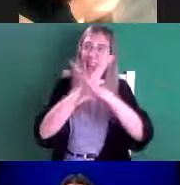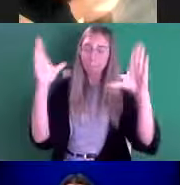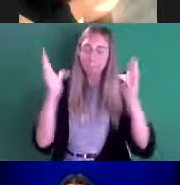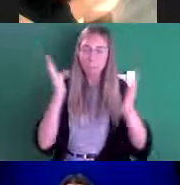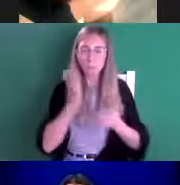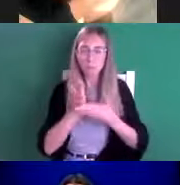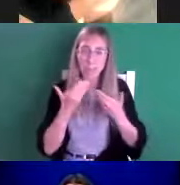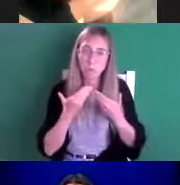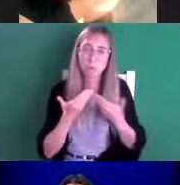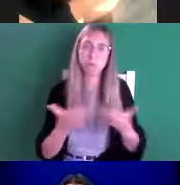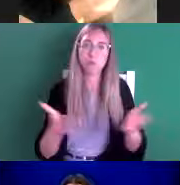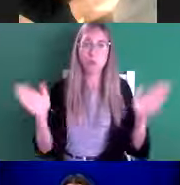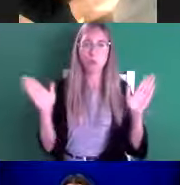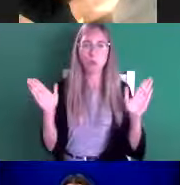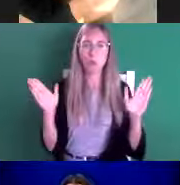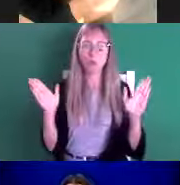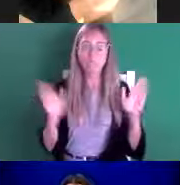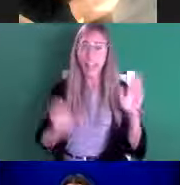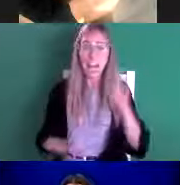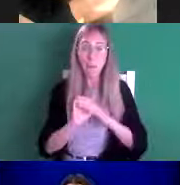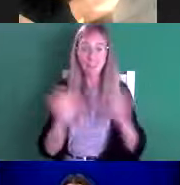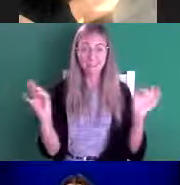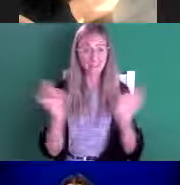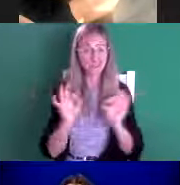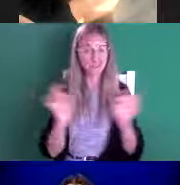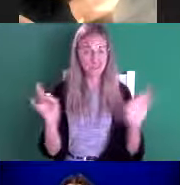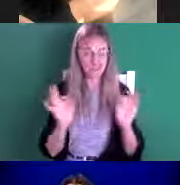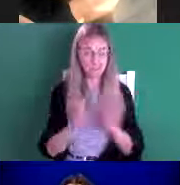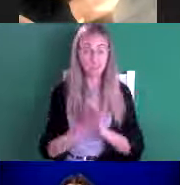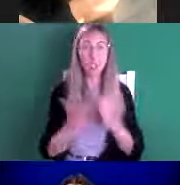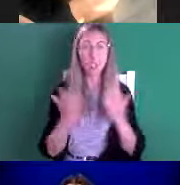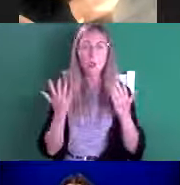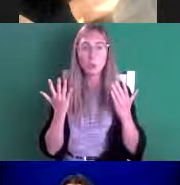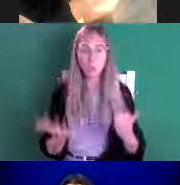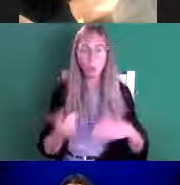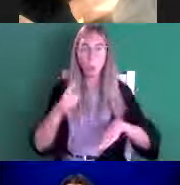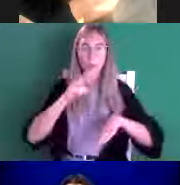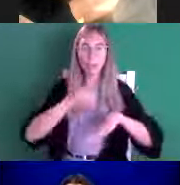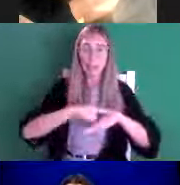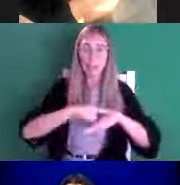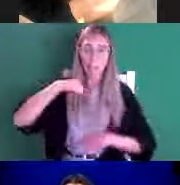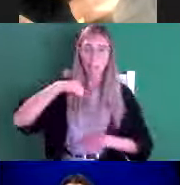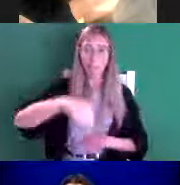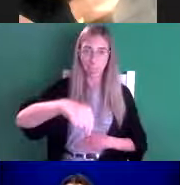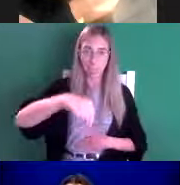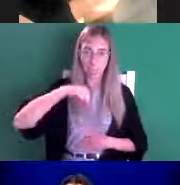so here's the timeline so we've just closed about the end of last week the